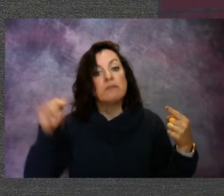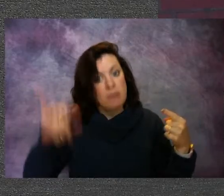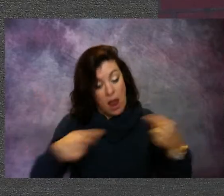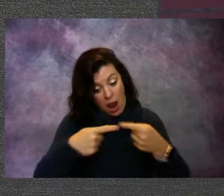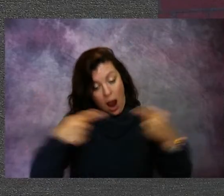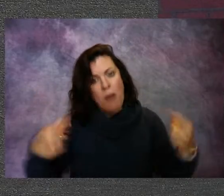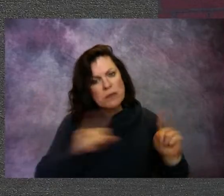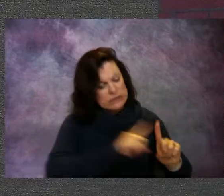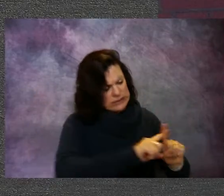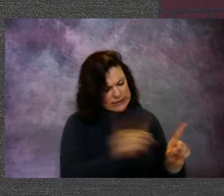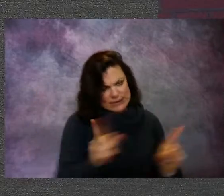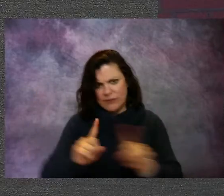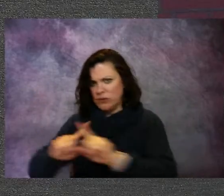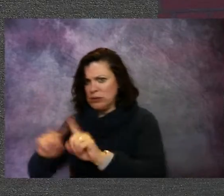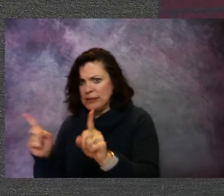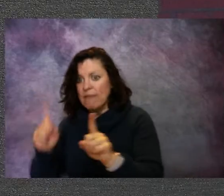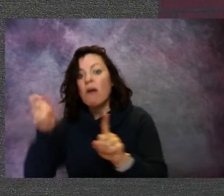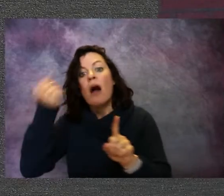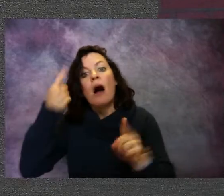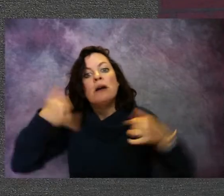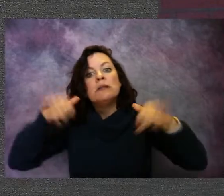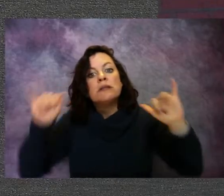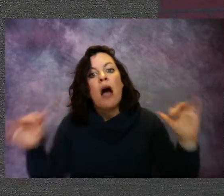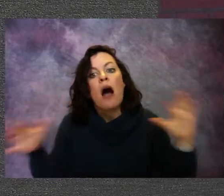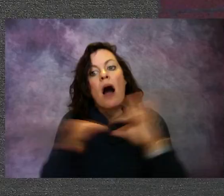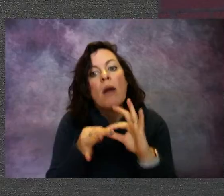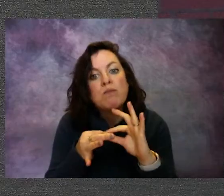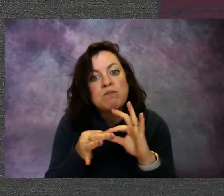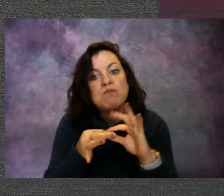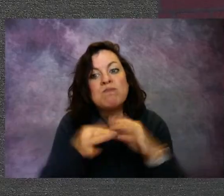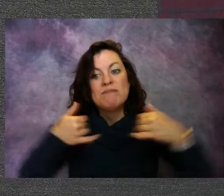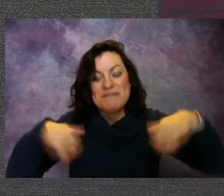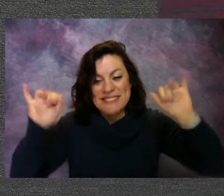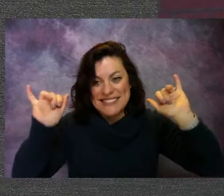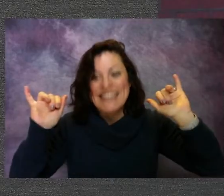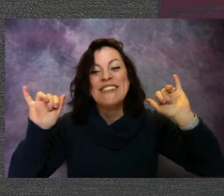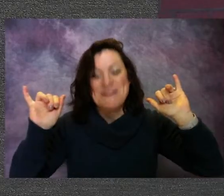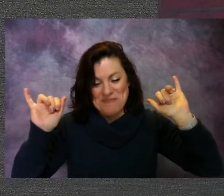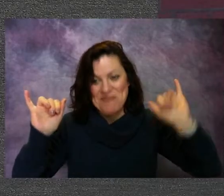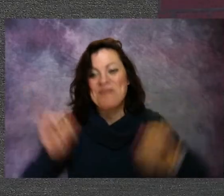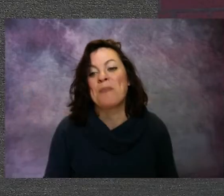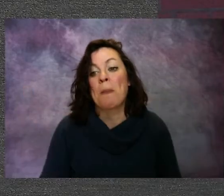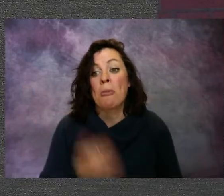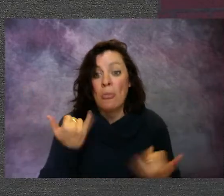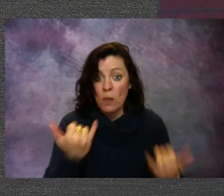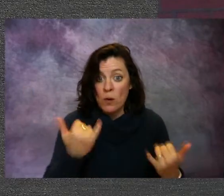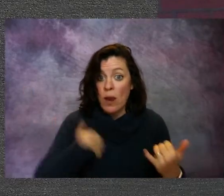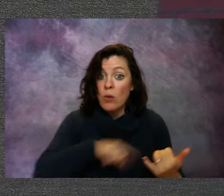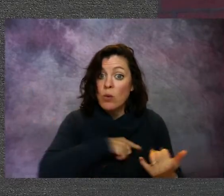And I said that the two opposite words that we are talking about today are hot and cold.